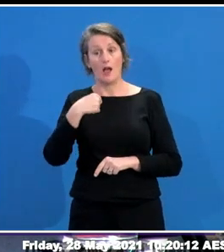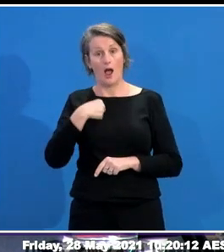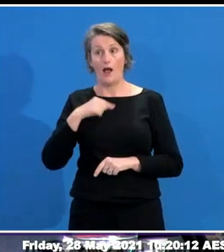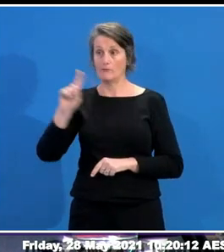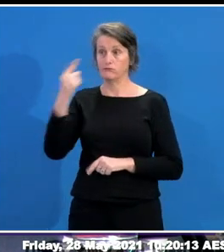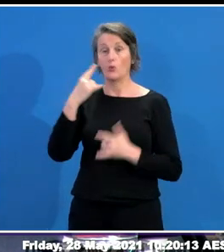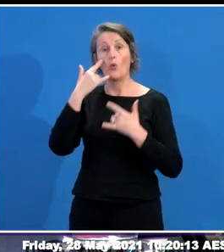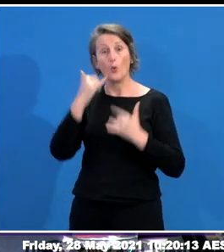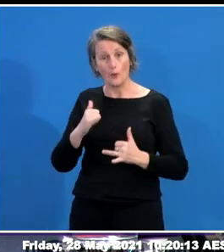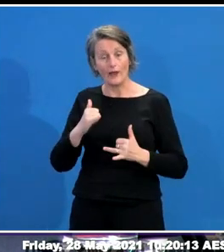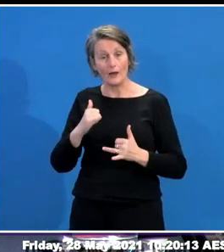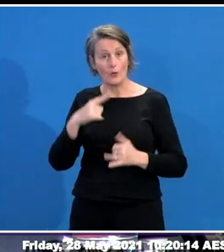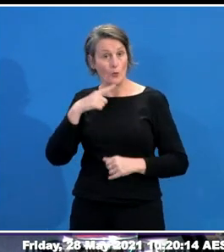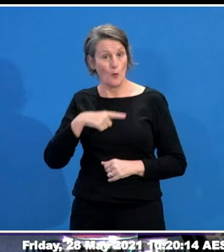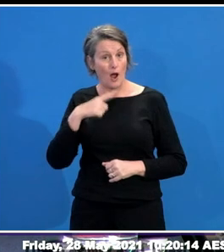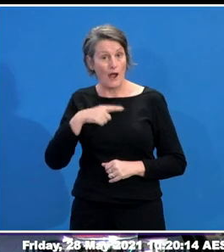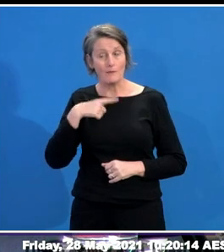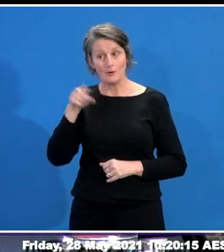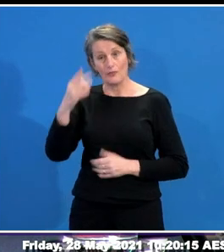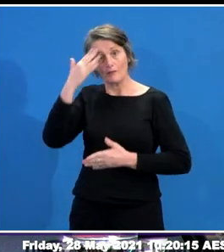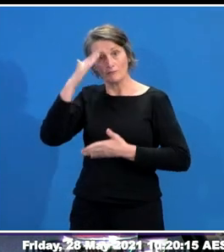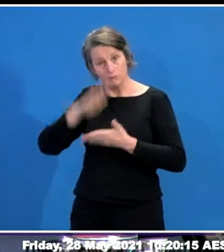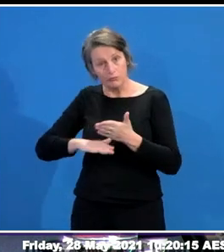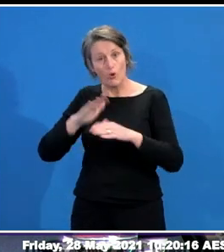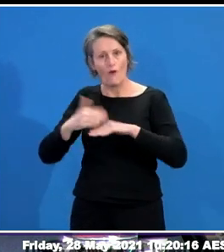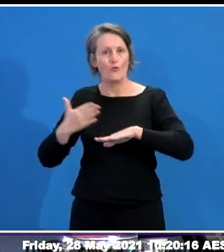related to using the lawyers because this had significant industrial